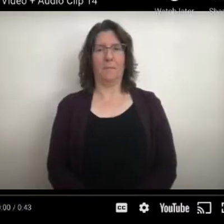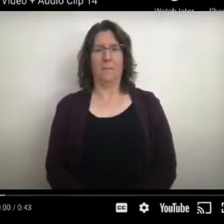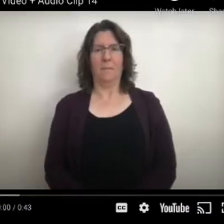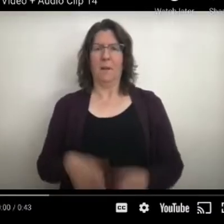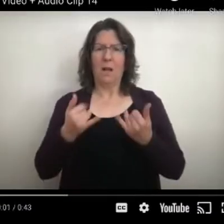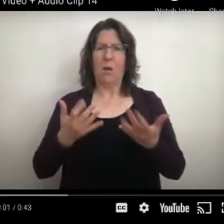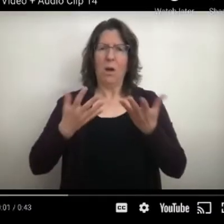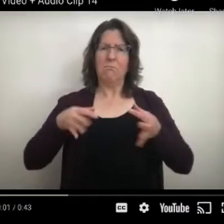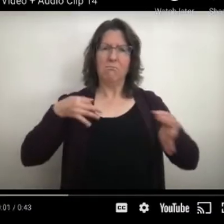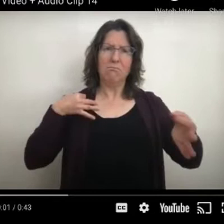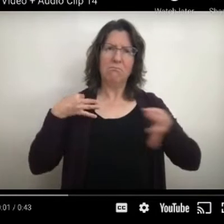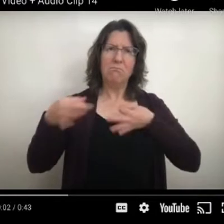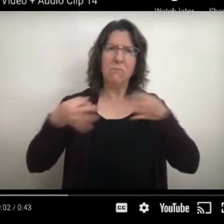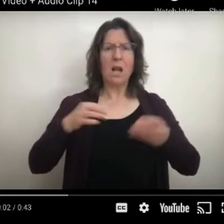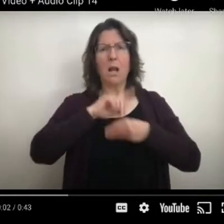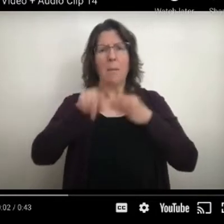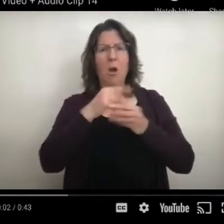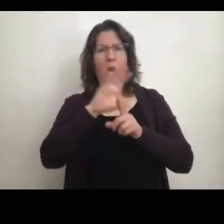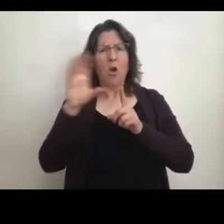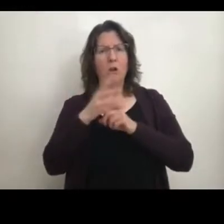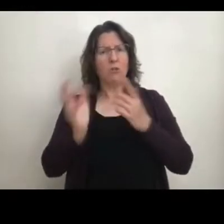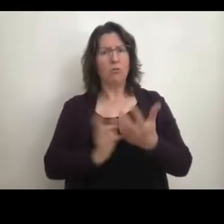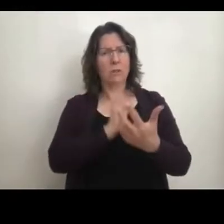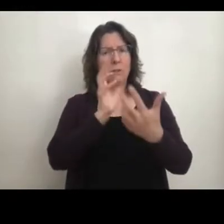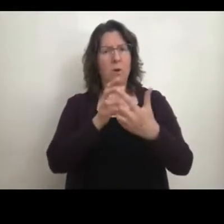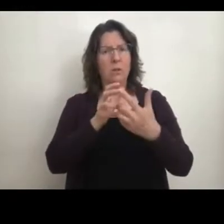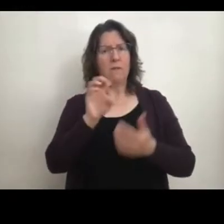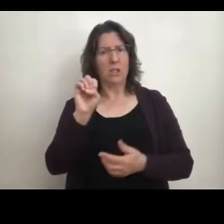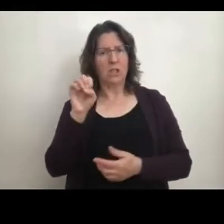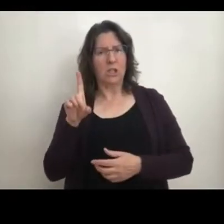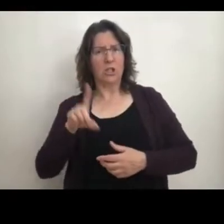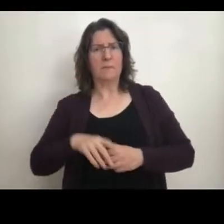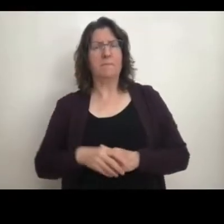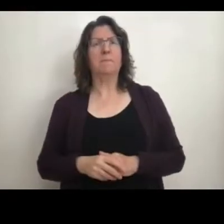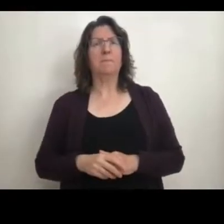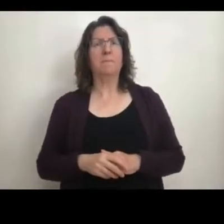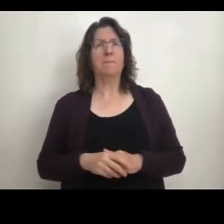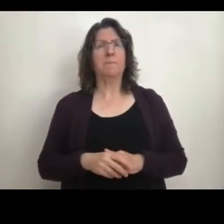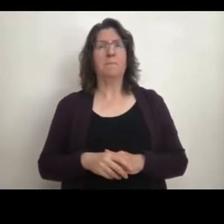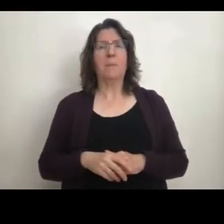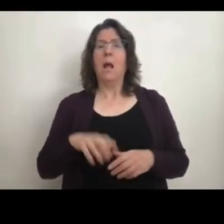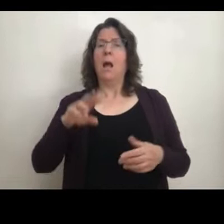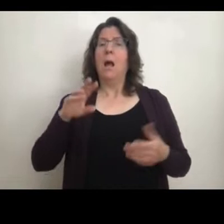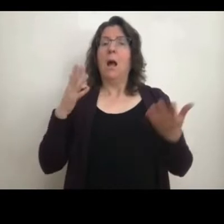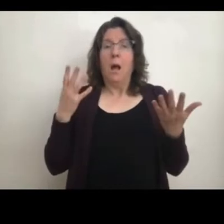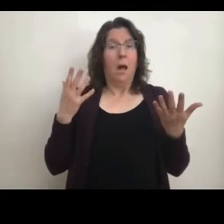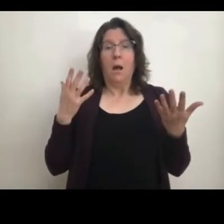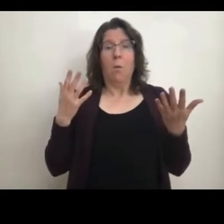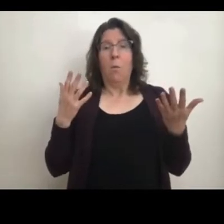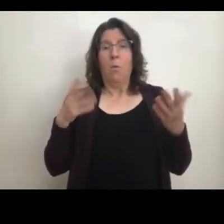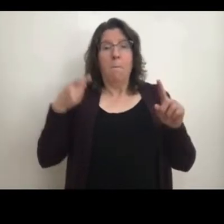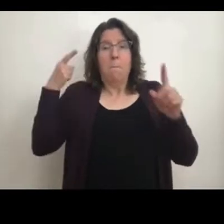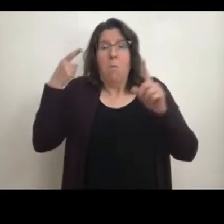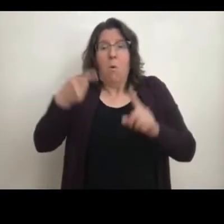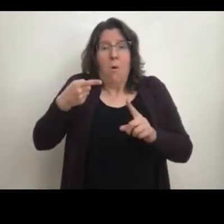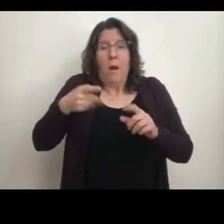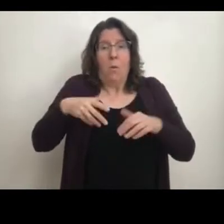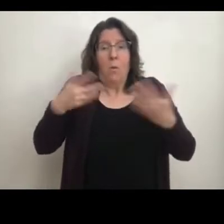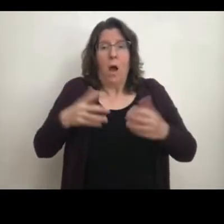So now I want to talk more specifically about culturally responsive education.